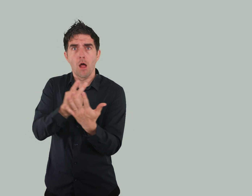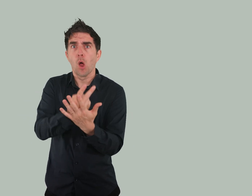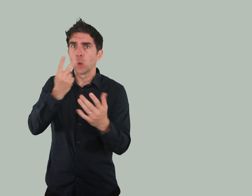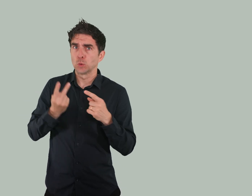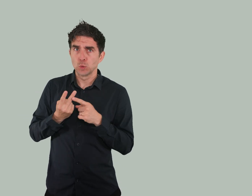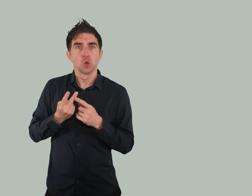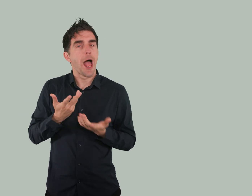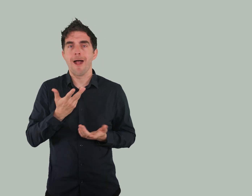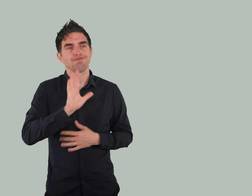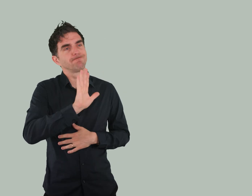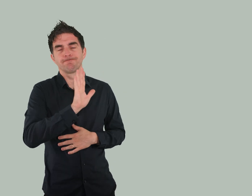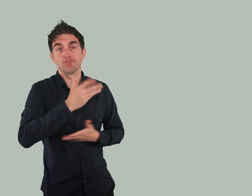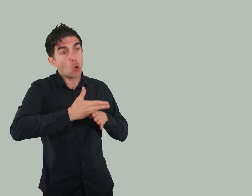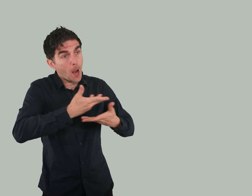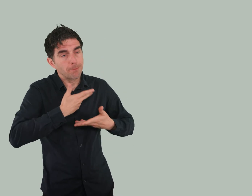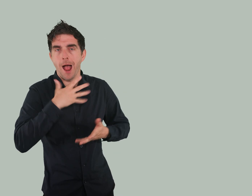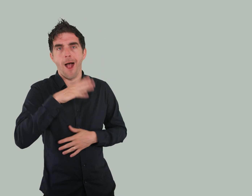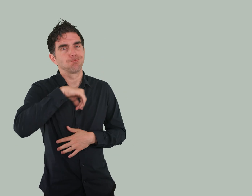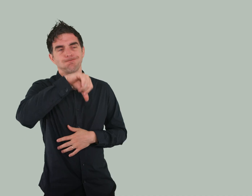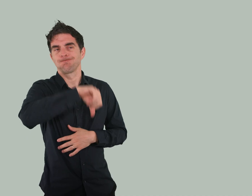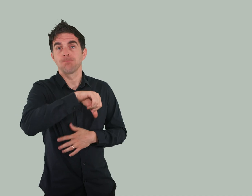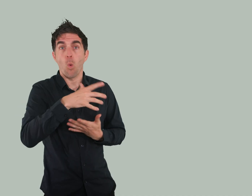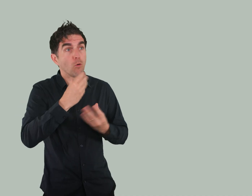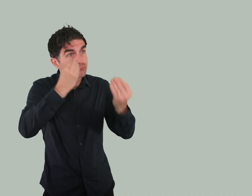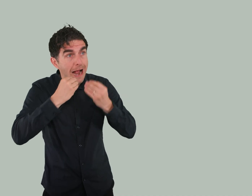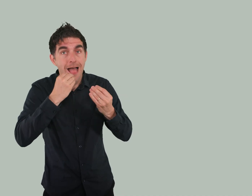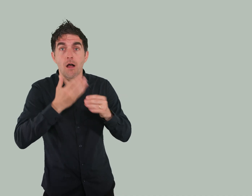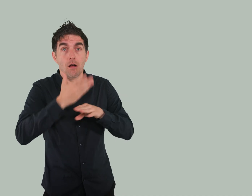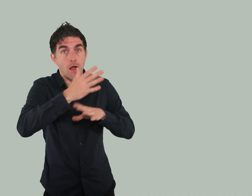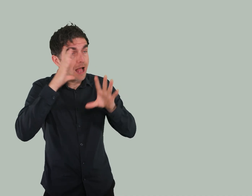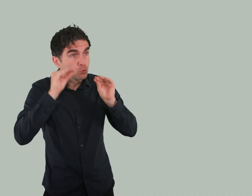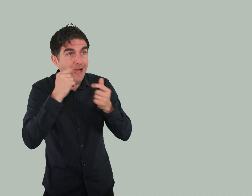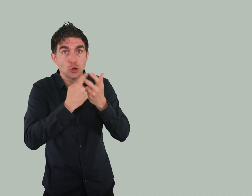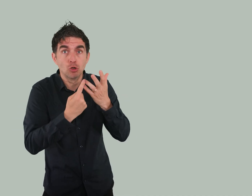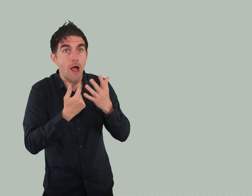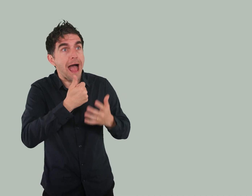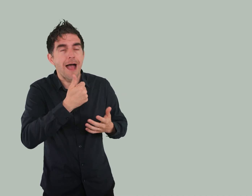had turned down a job, training or education opportunity